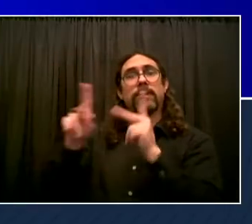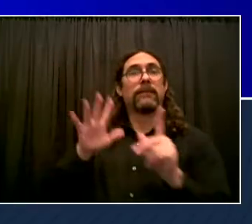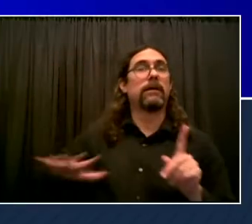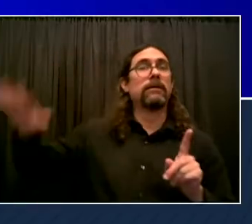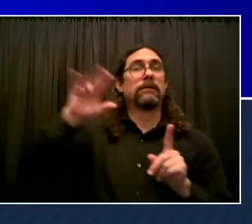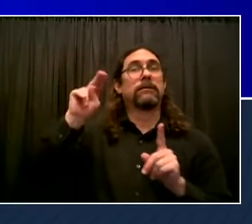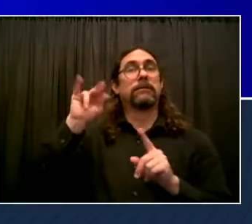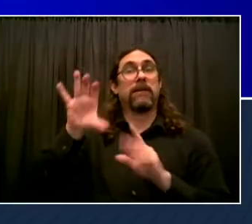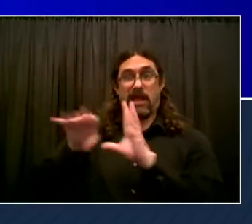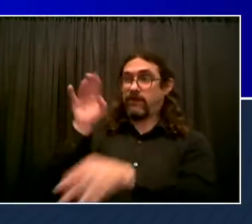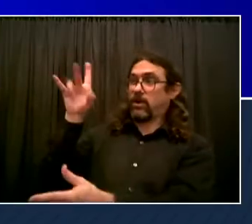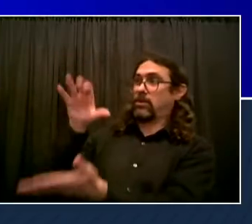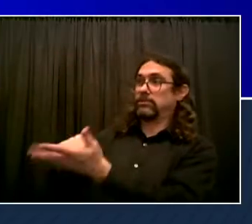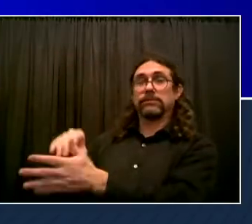HOSPITALIZATION RATEP, ER